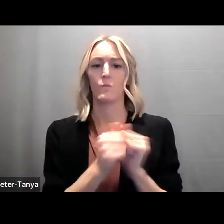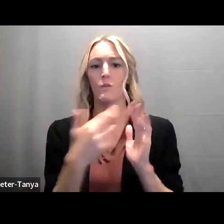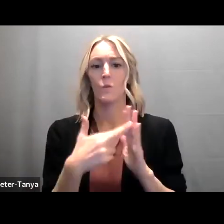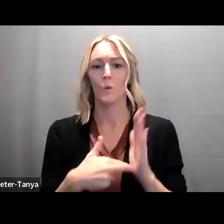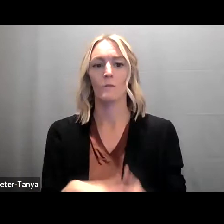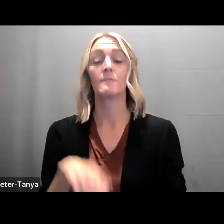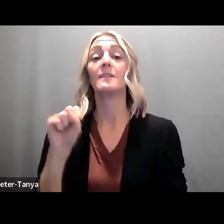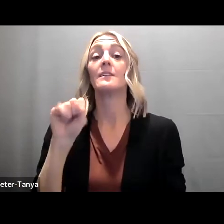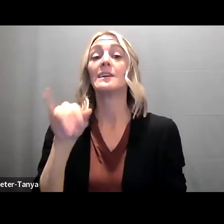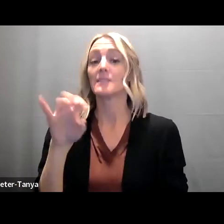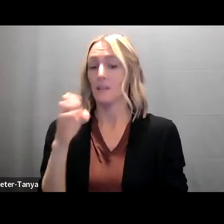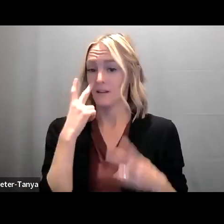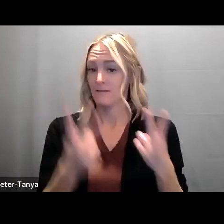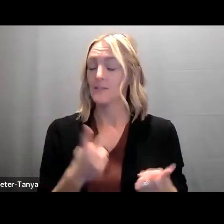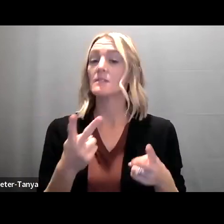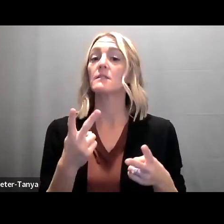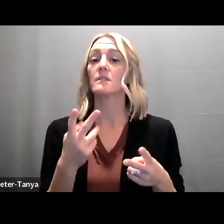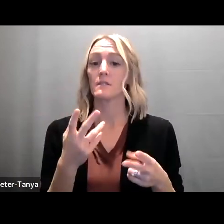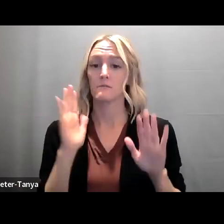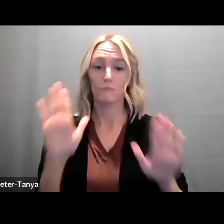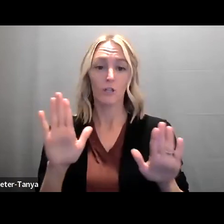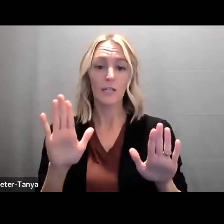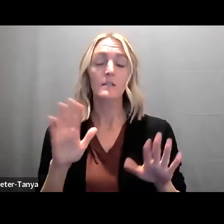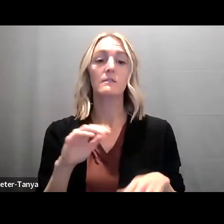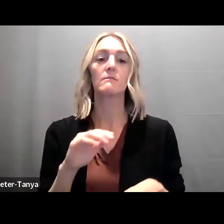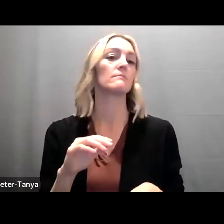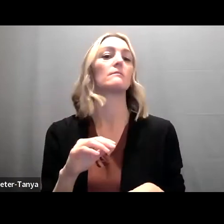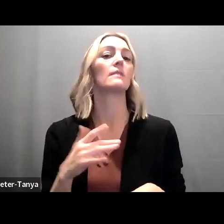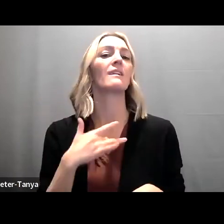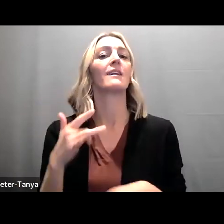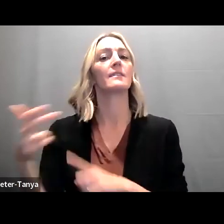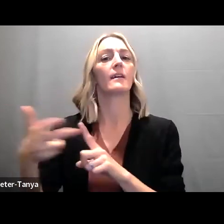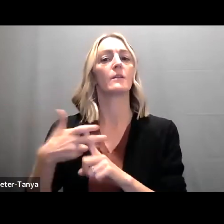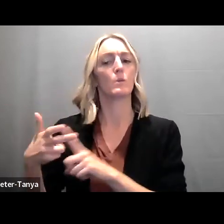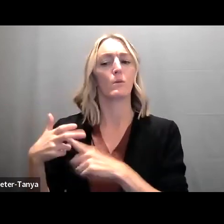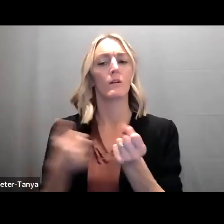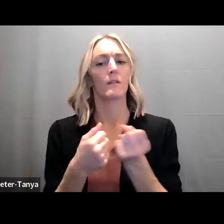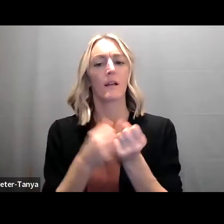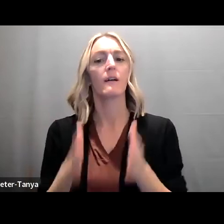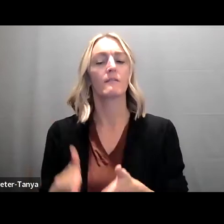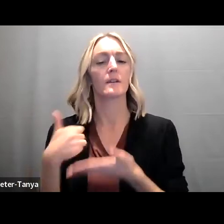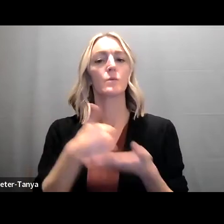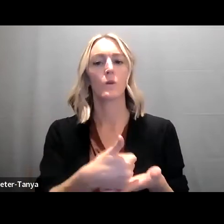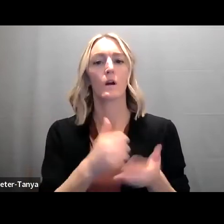In tandem with CMS, op they pull advocates in to help. That's good one.